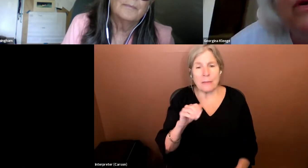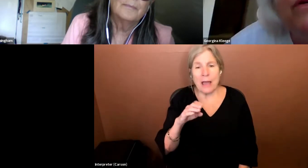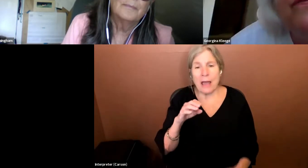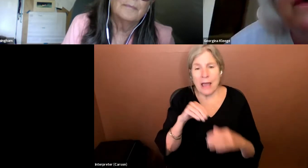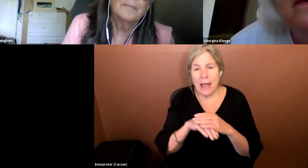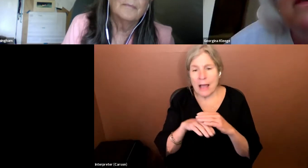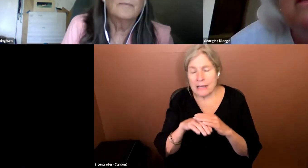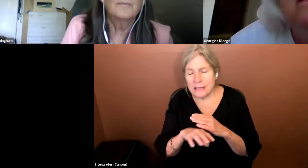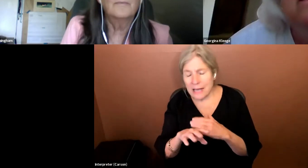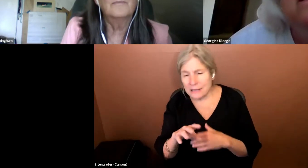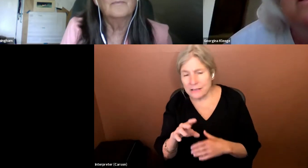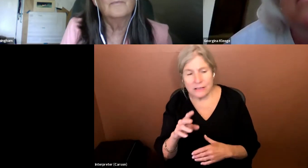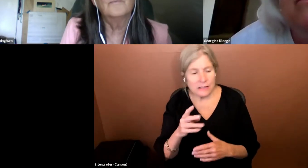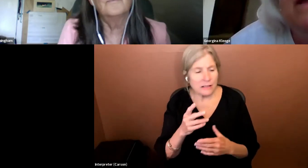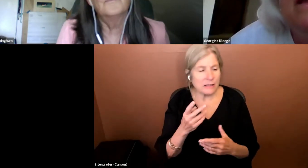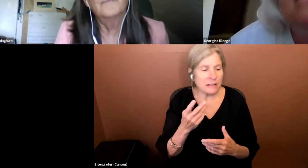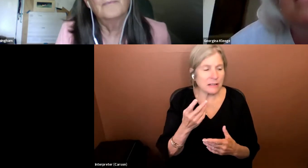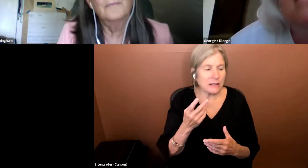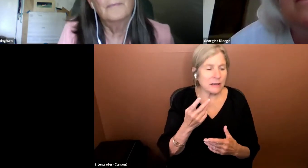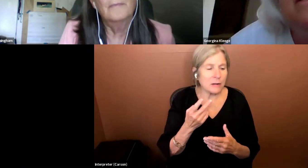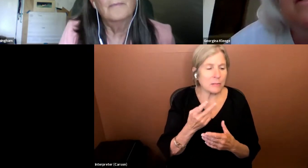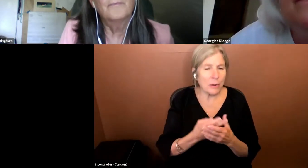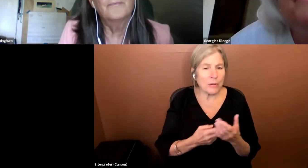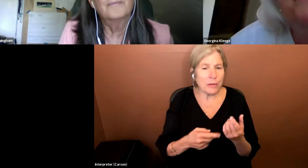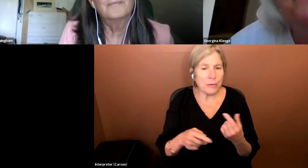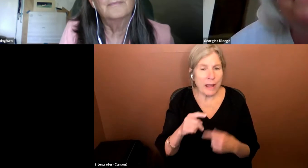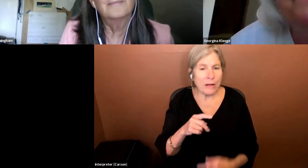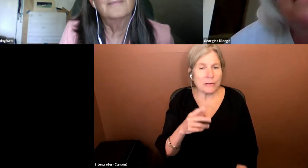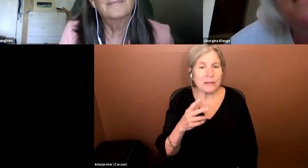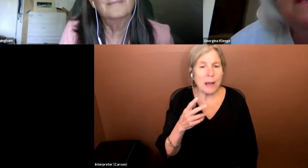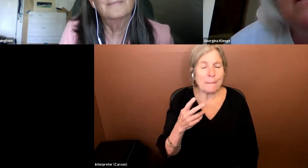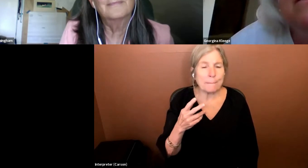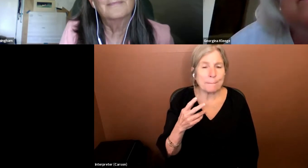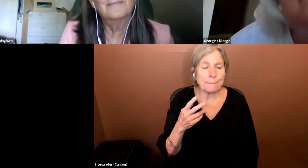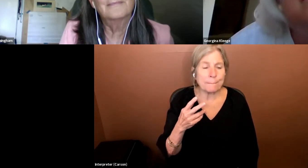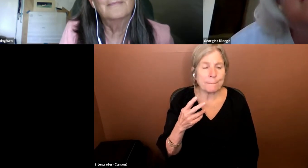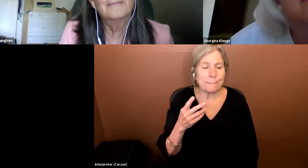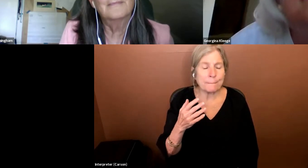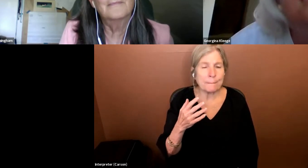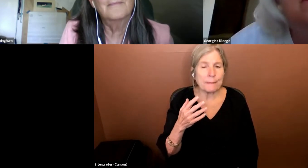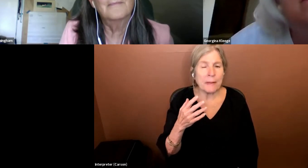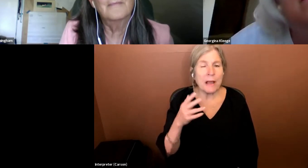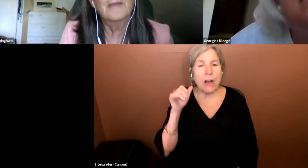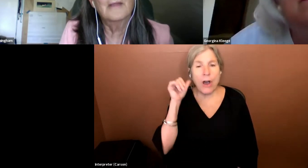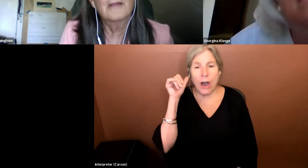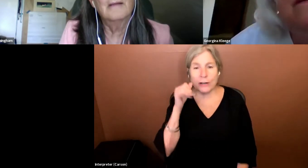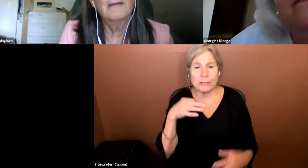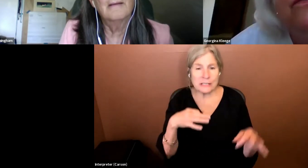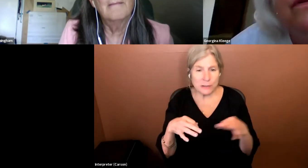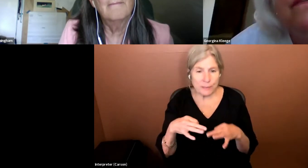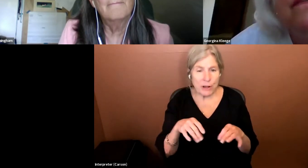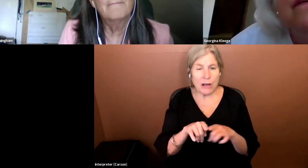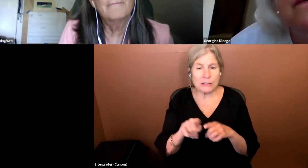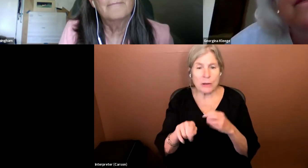both around audio description, but also around touch tours.